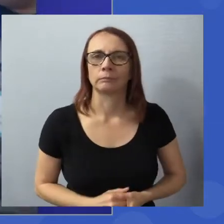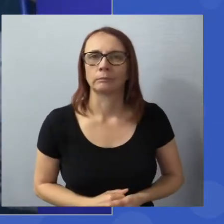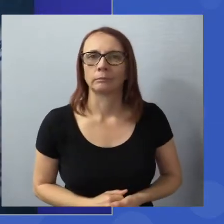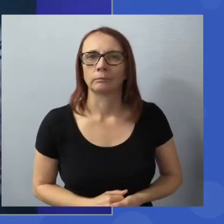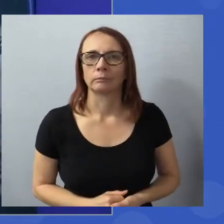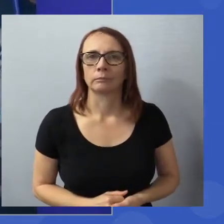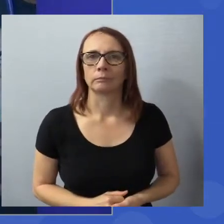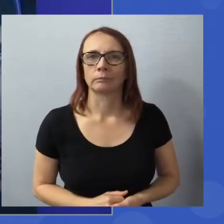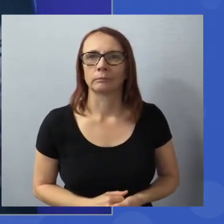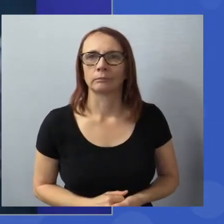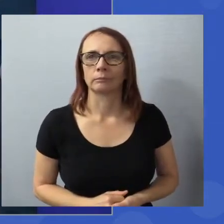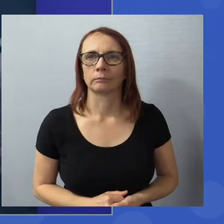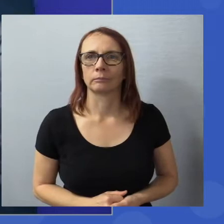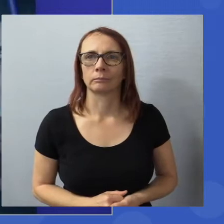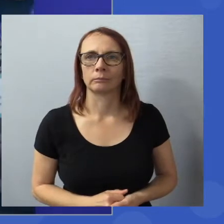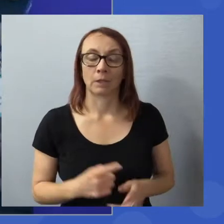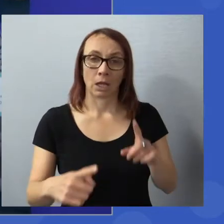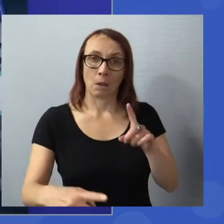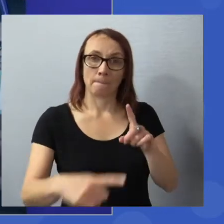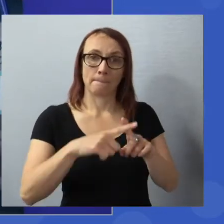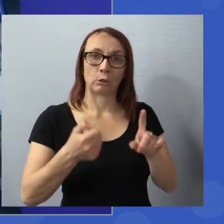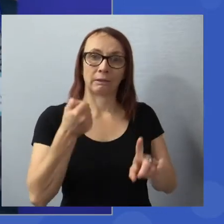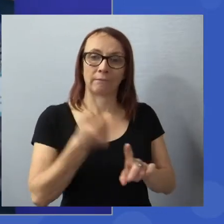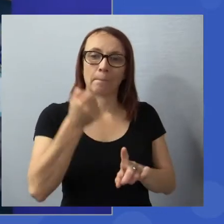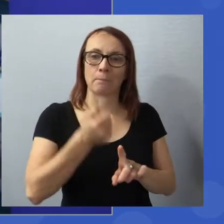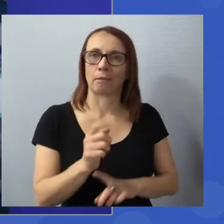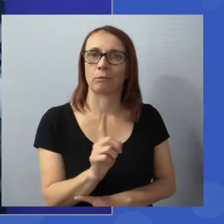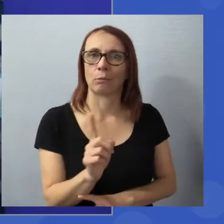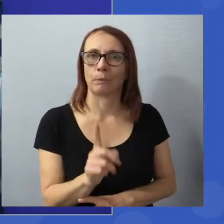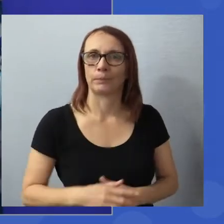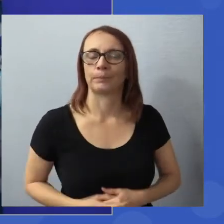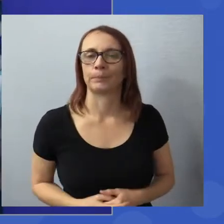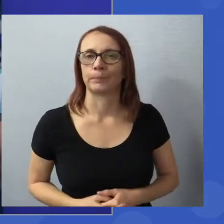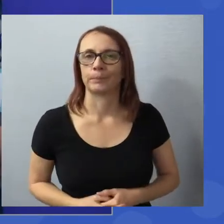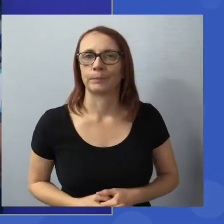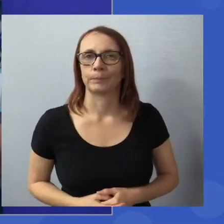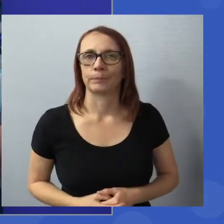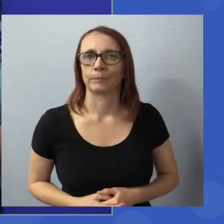the positive impact that we feel that so have the fee reduced attacks will